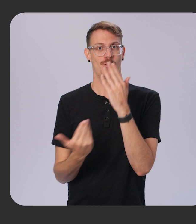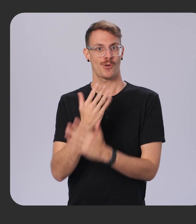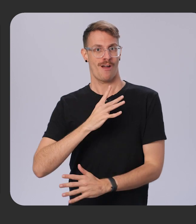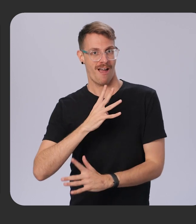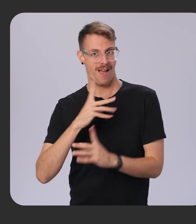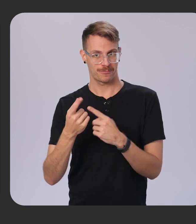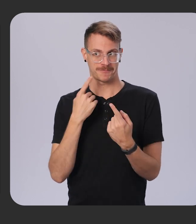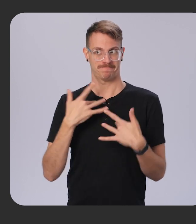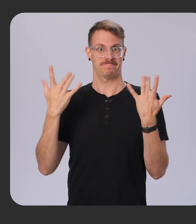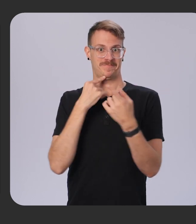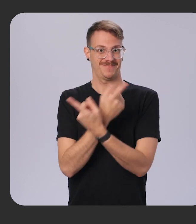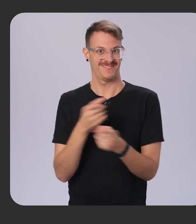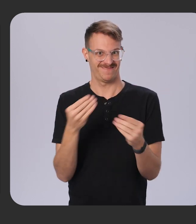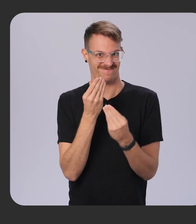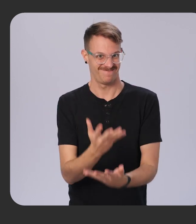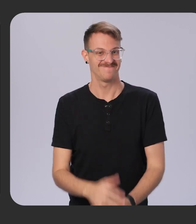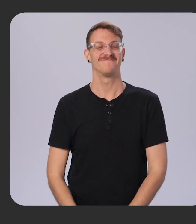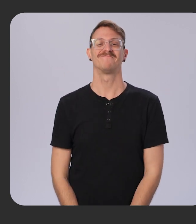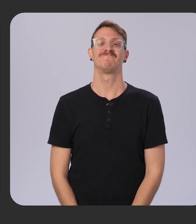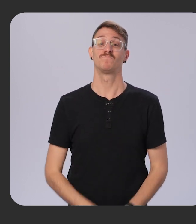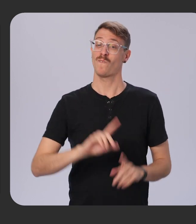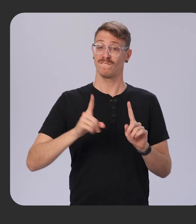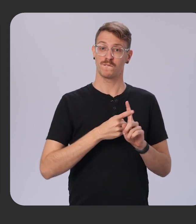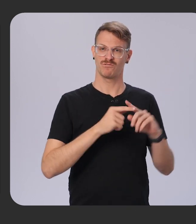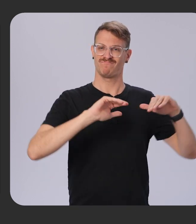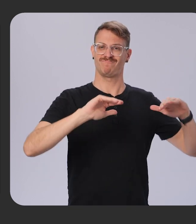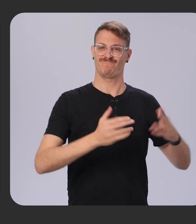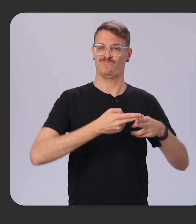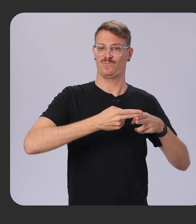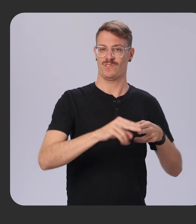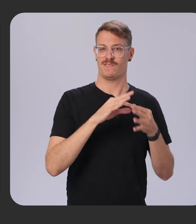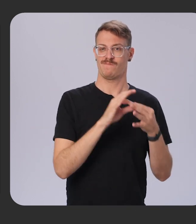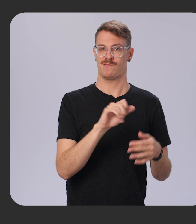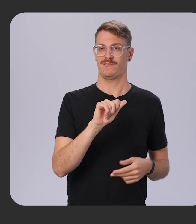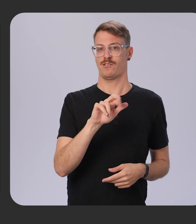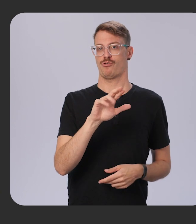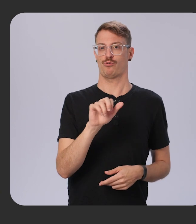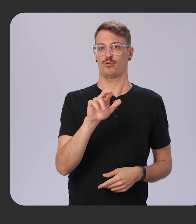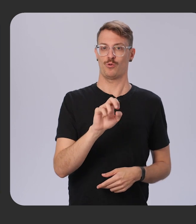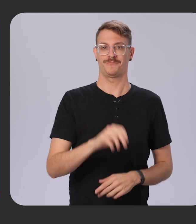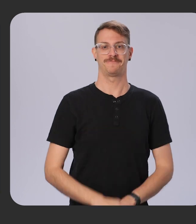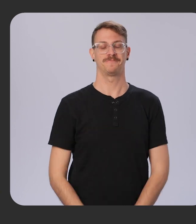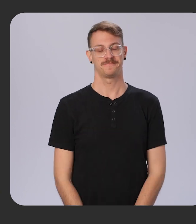that we are excited to announce. First, a quick introduction to ARCore.